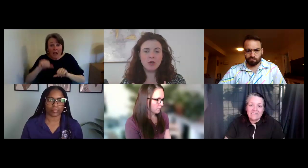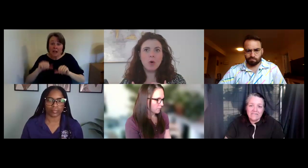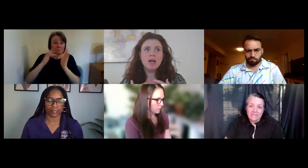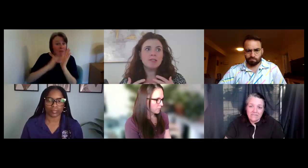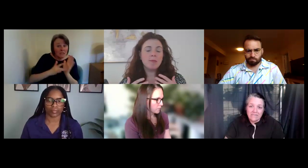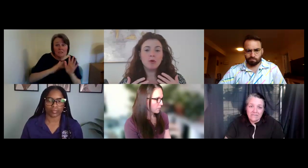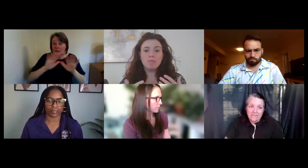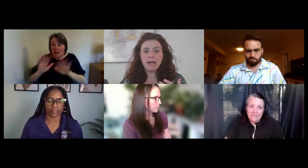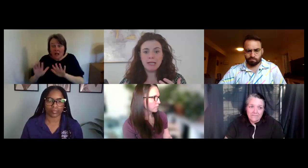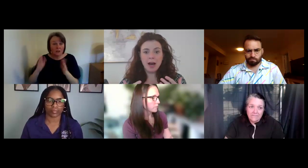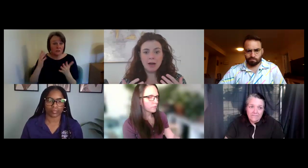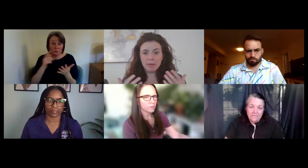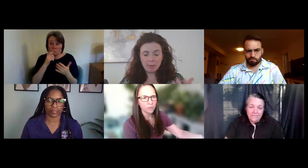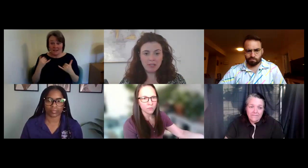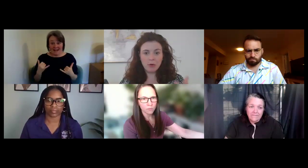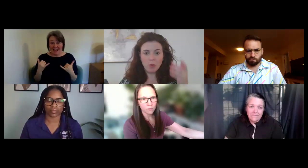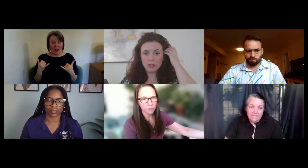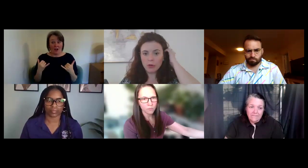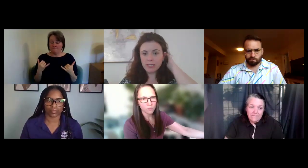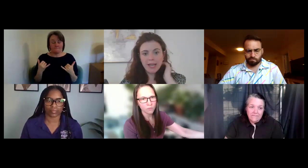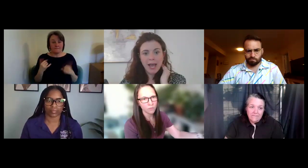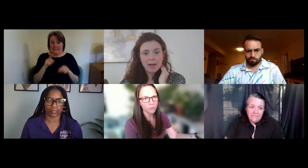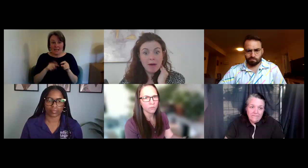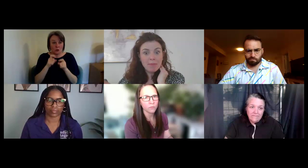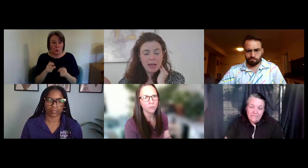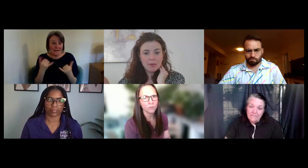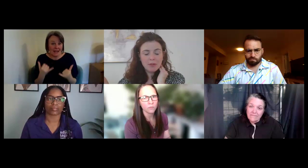and so someone who might not be able to be an organ donor today might be able to